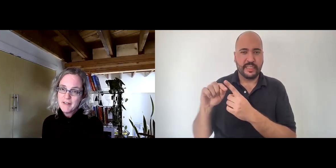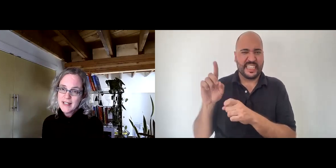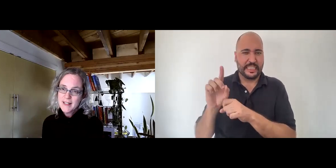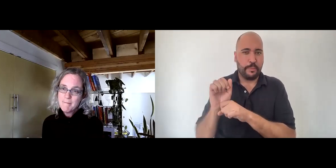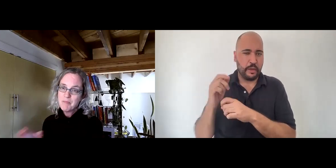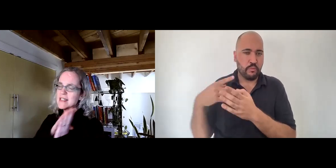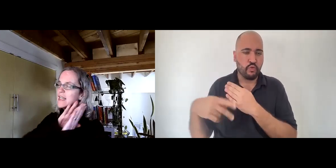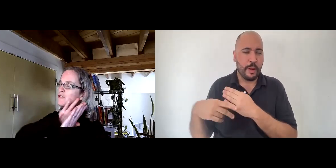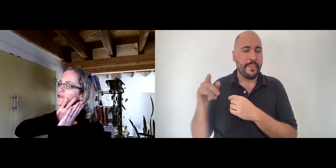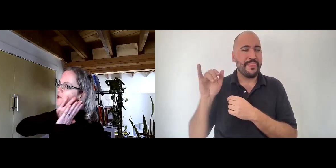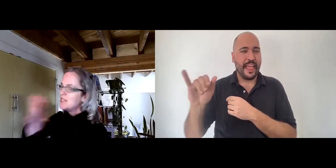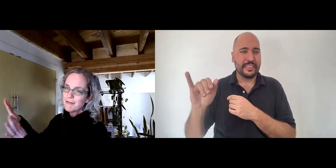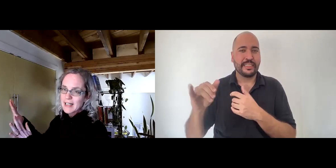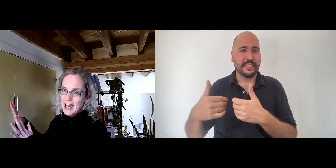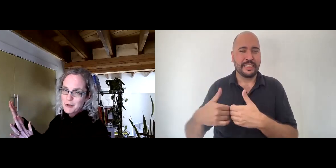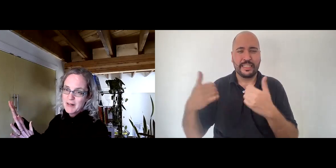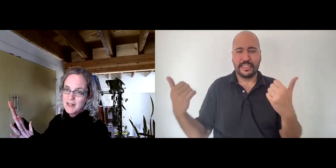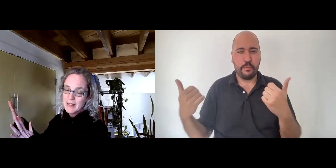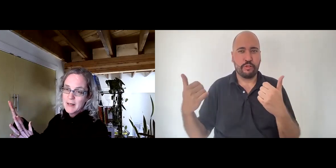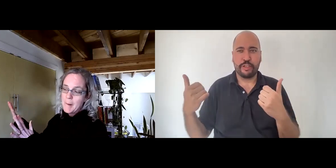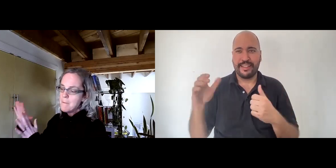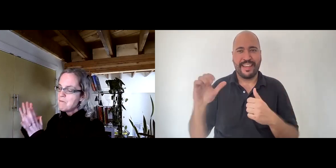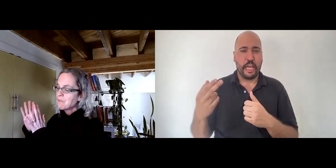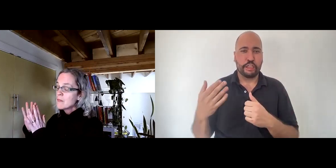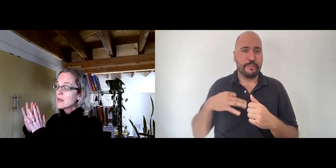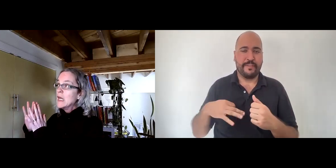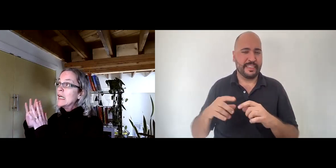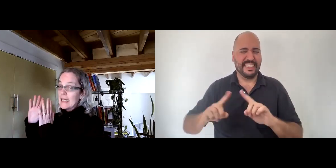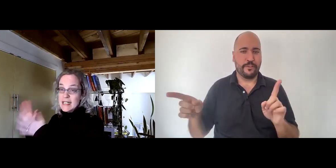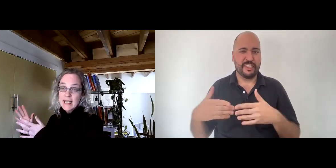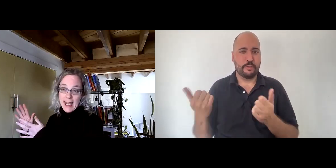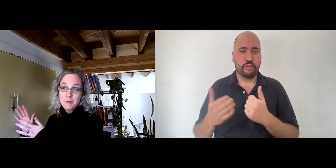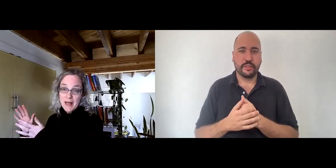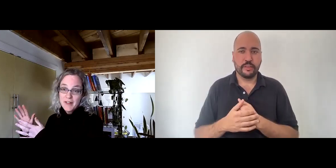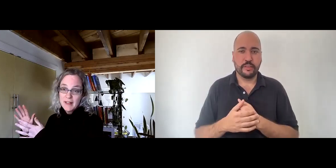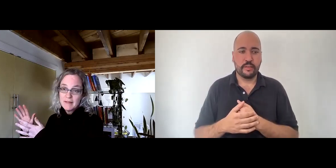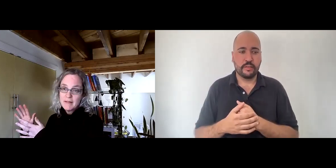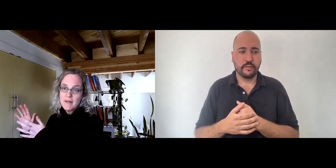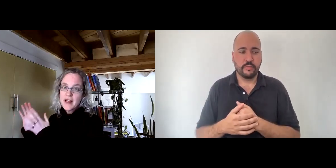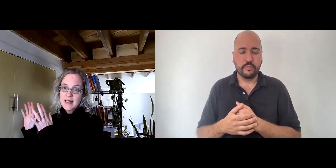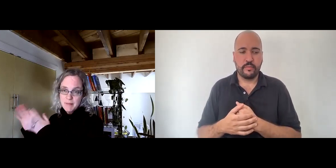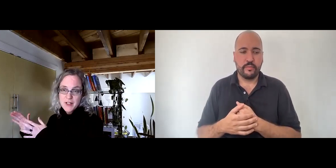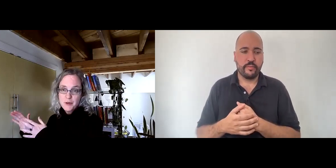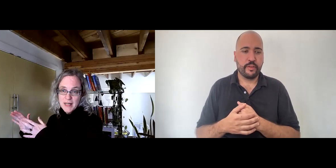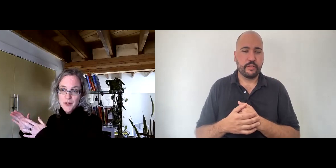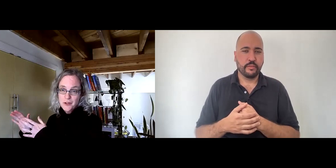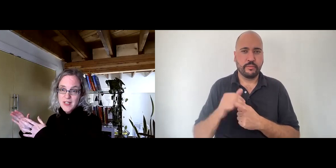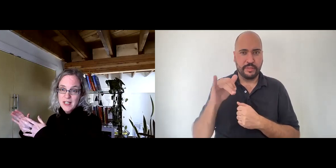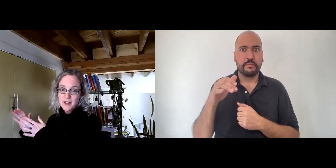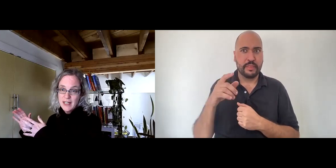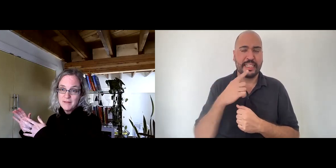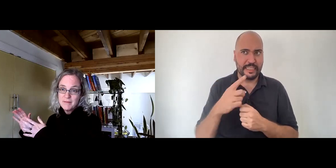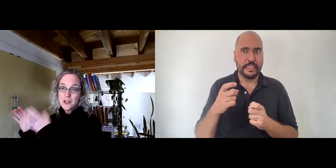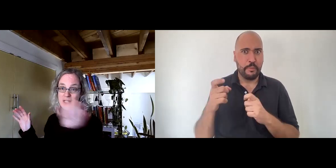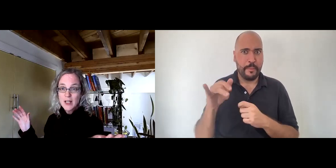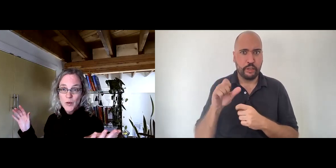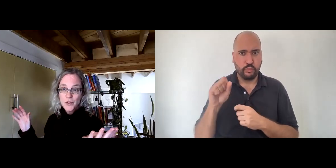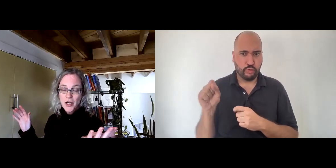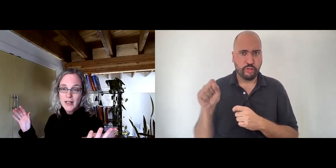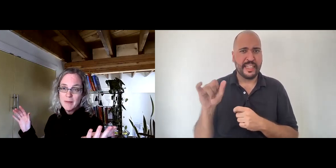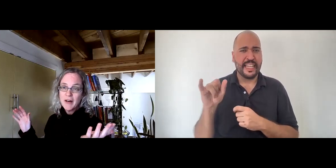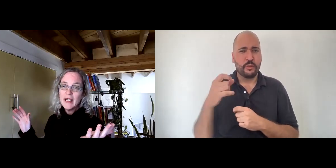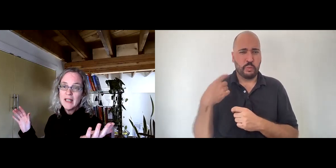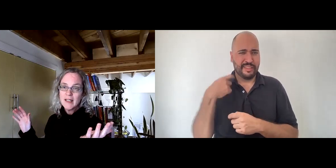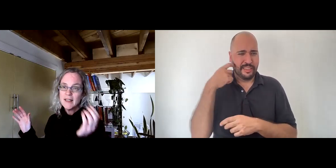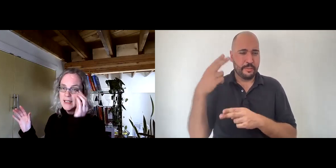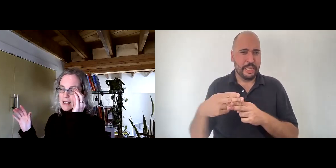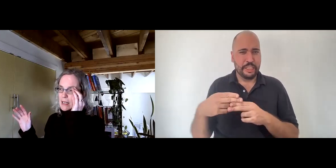That's a different cash benefit. It is a cash benefit that's administered by social security, just like the one we're talking about here.